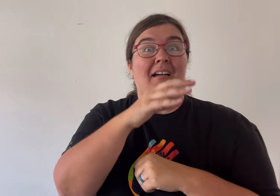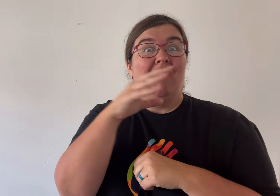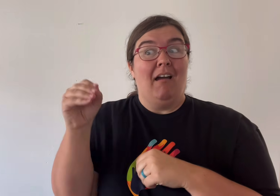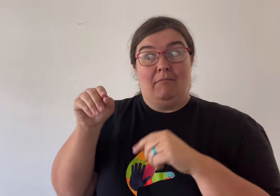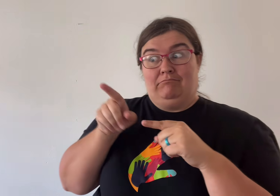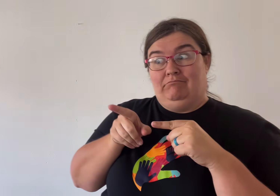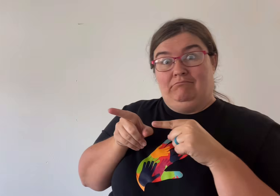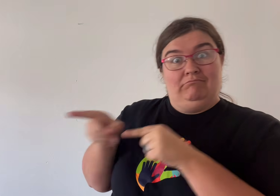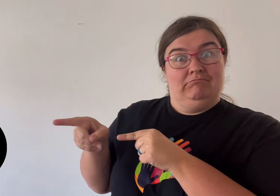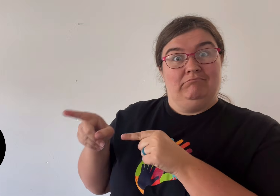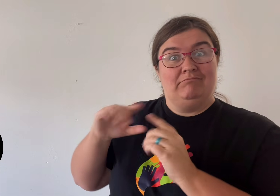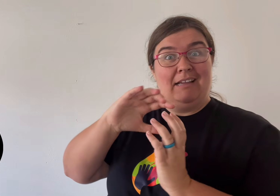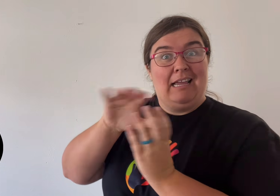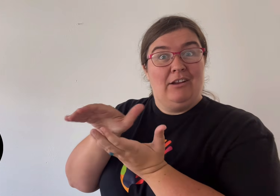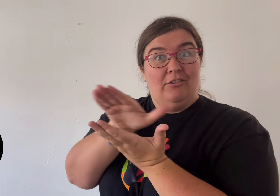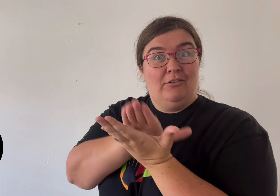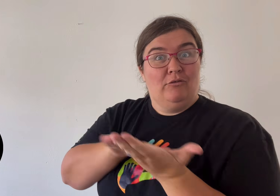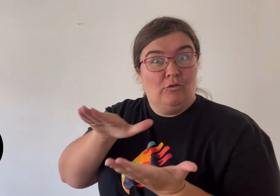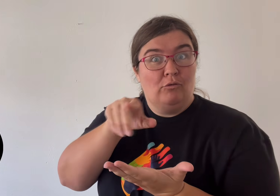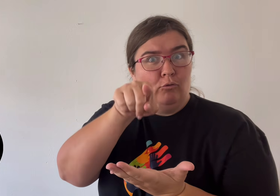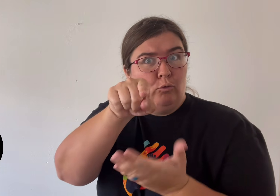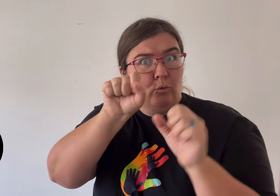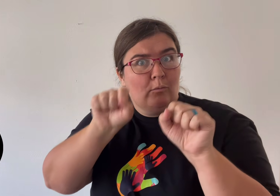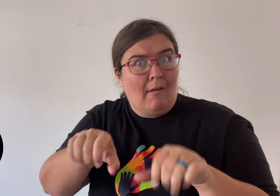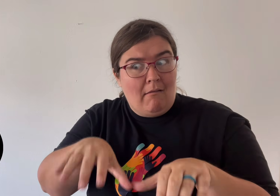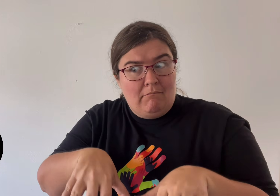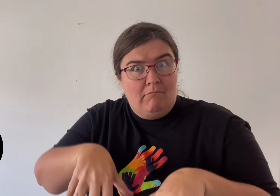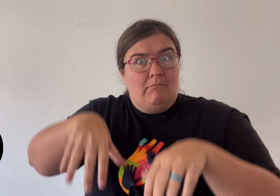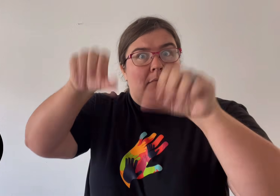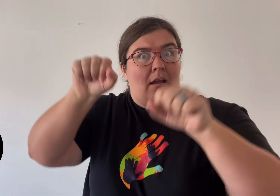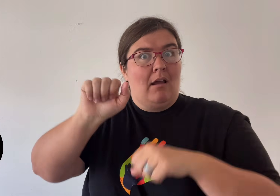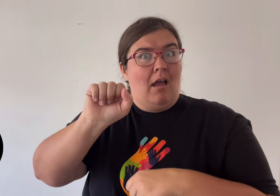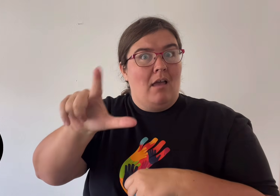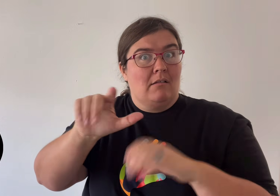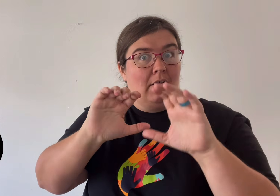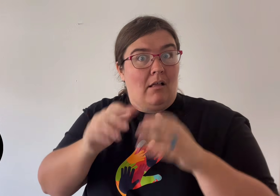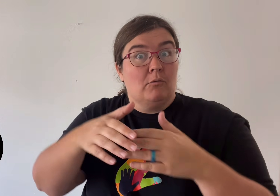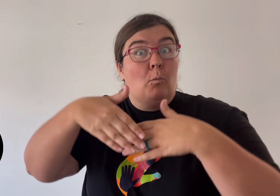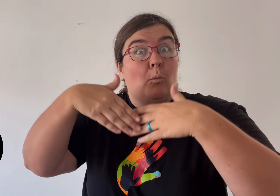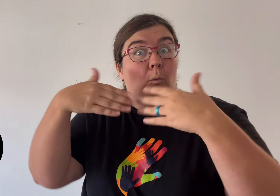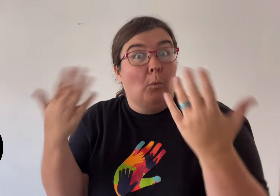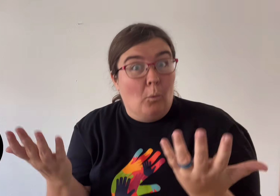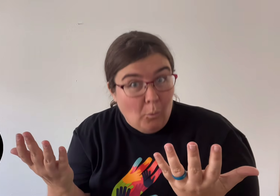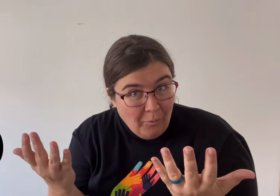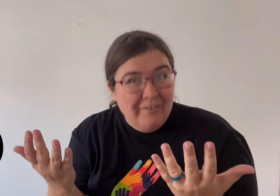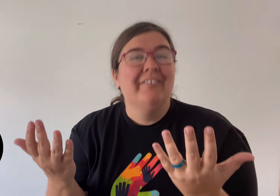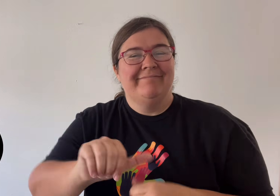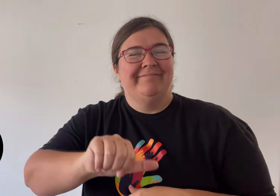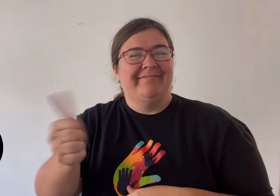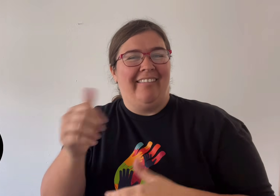And check out InterSign University where you can take my ASL class or other sign languages